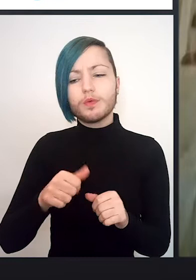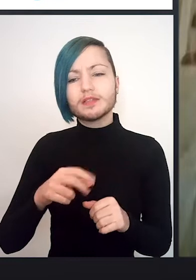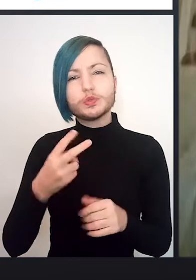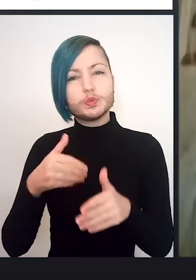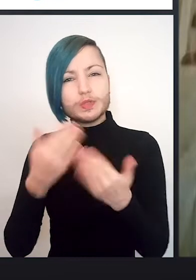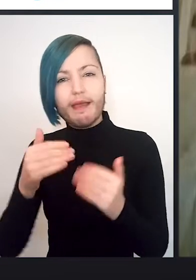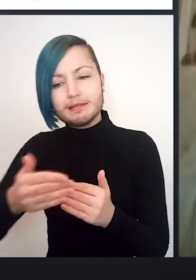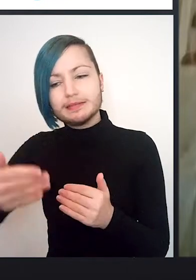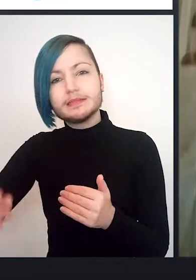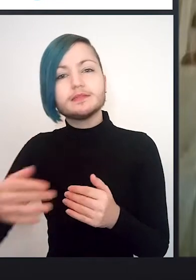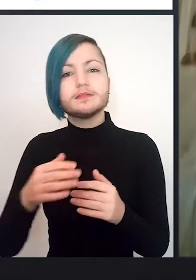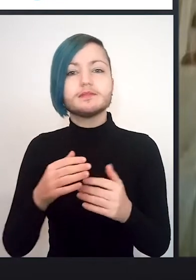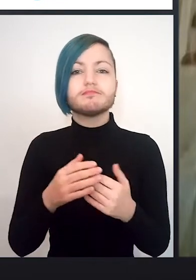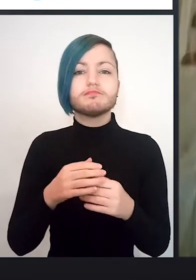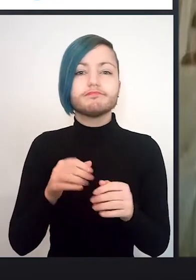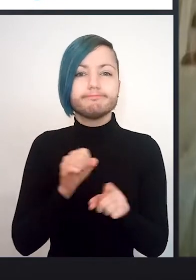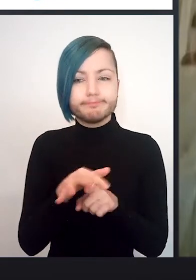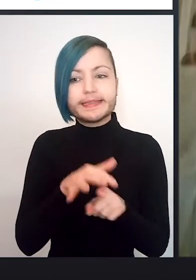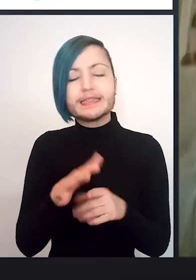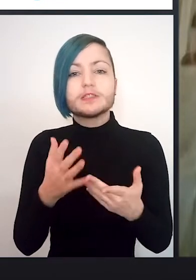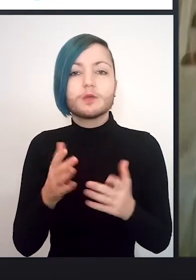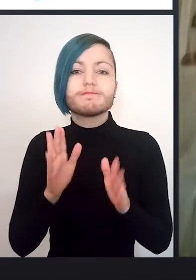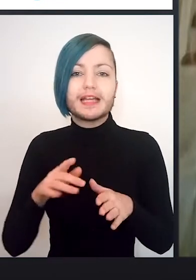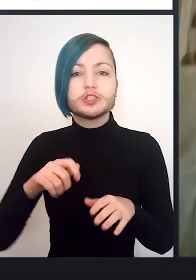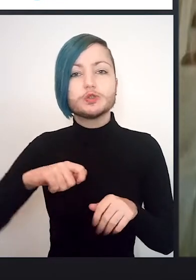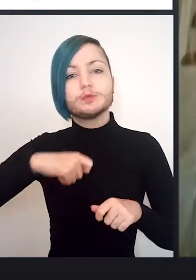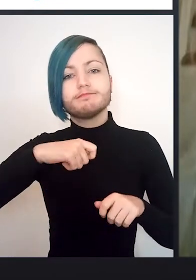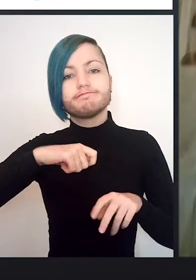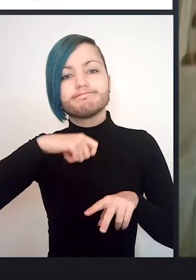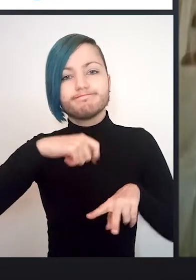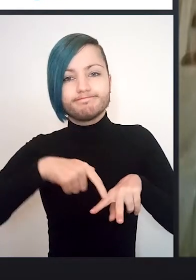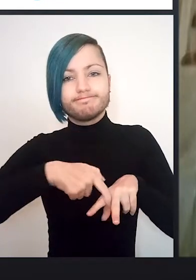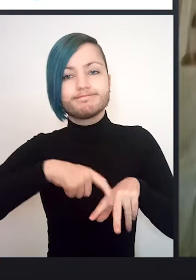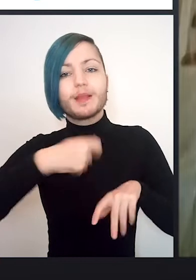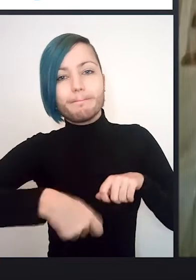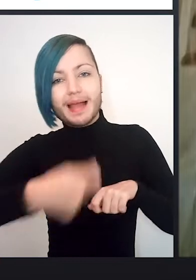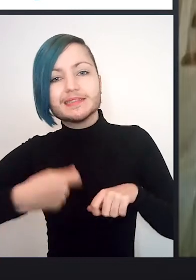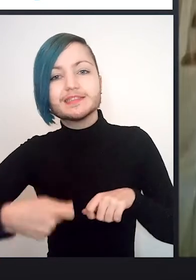so I had to be re-bandaged and I had to have an injection to stop the bleeding.